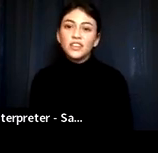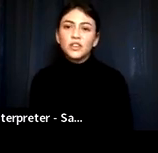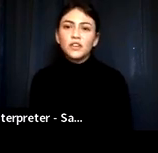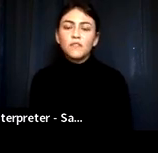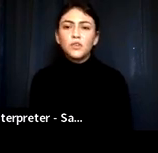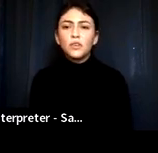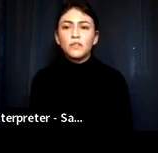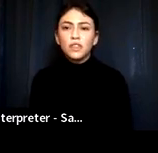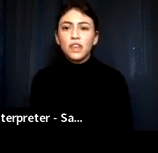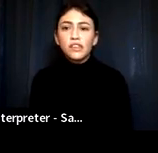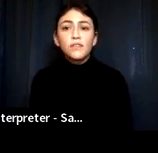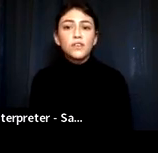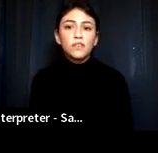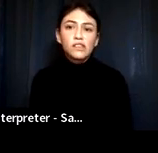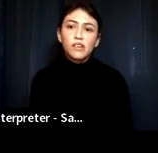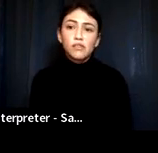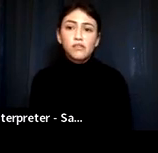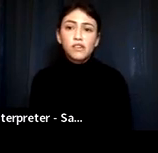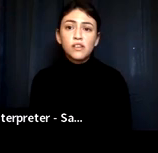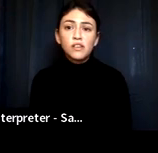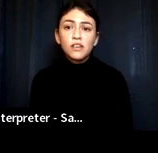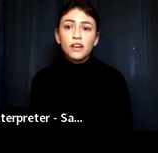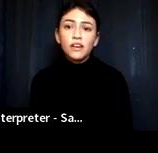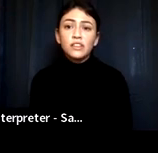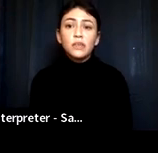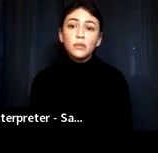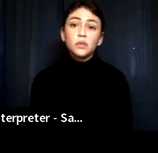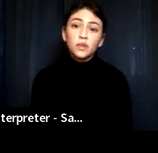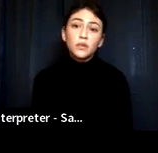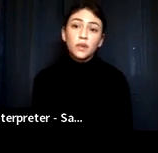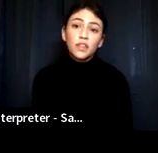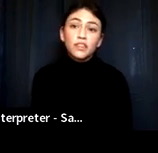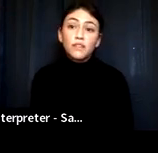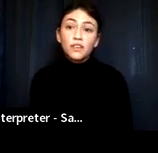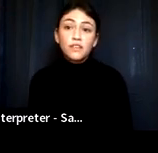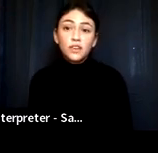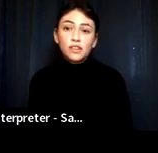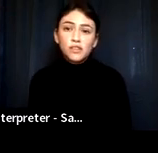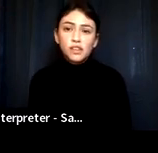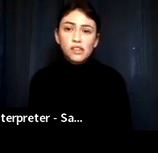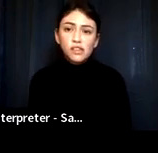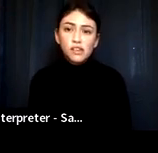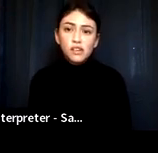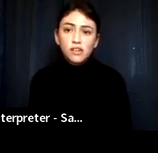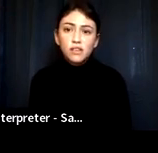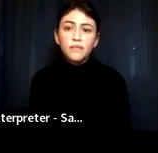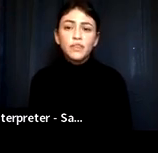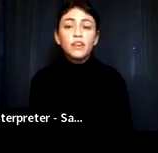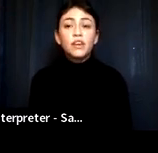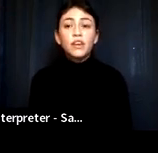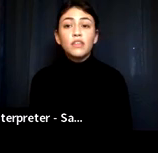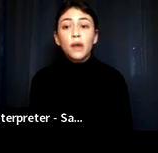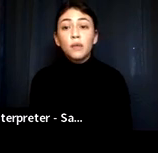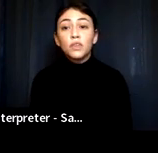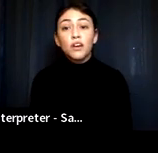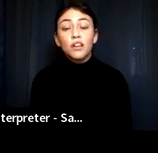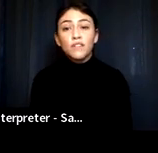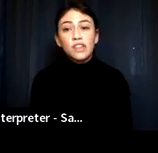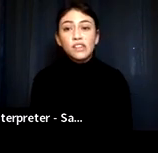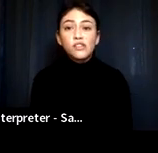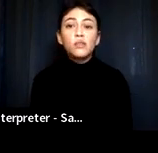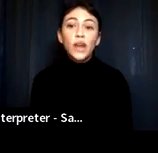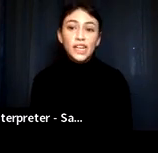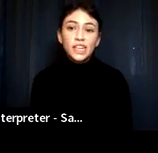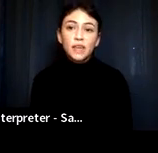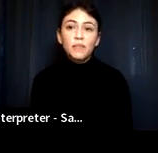They need to learn a few different things, a few different skills to be able to work with deaf and hard of hearing students and the problem with all of this is just the waiting time.